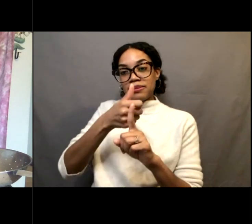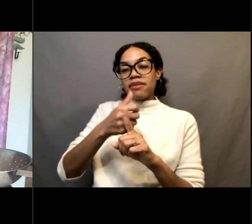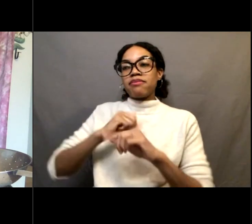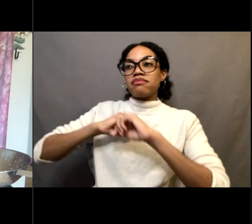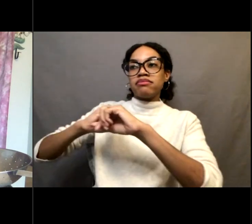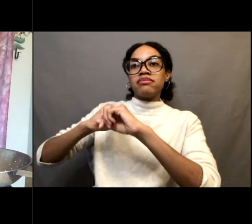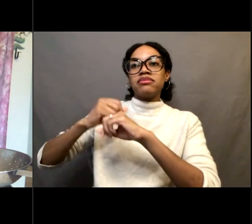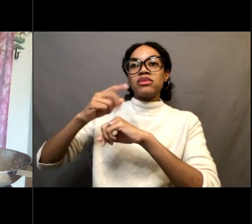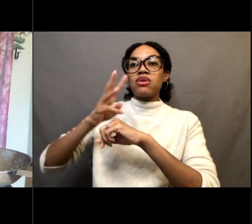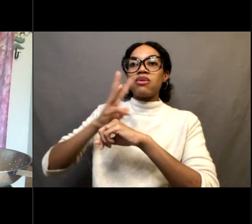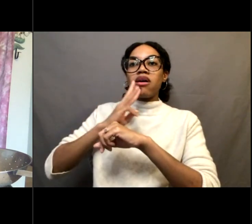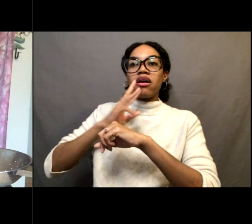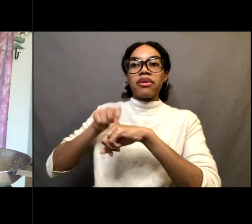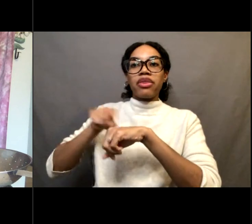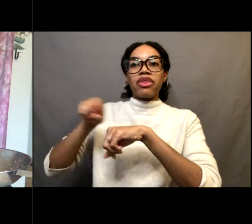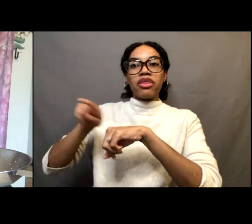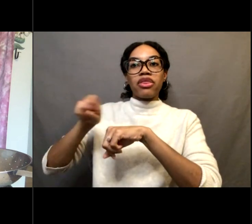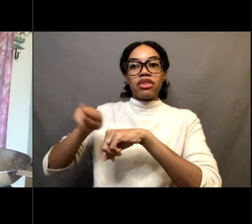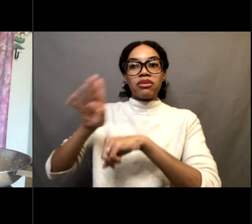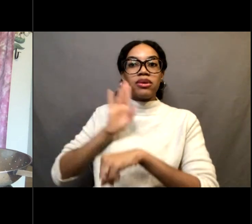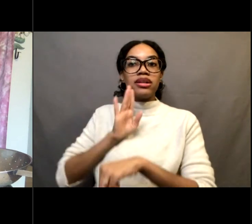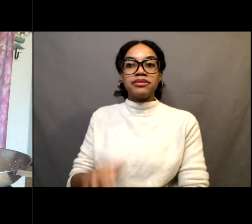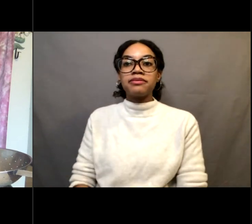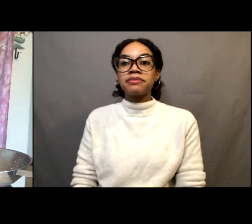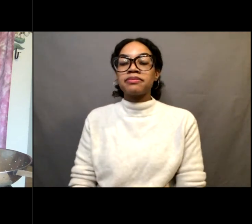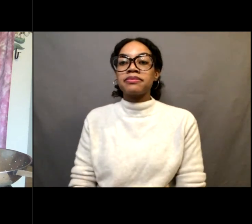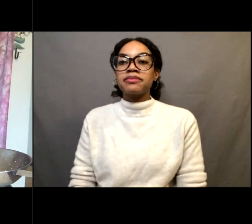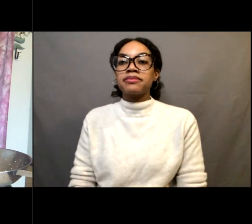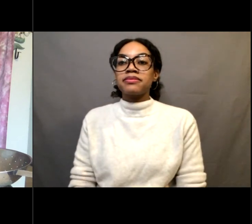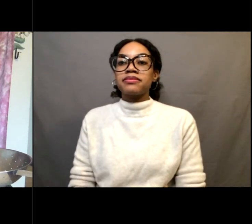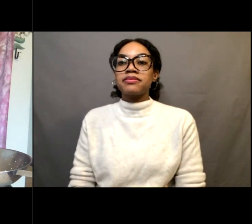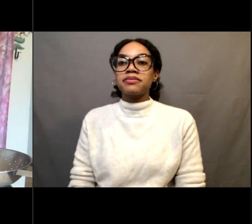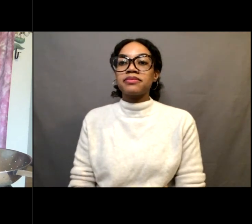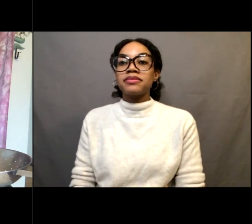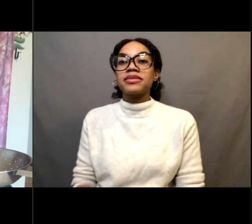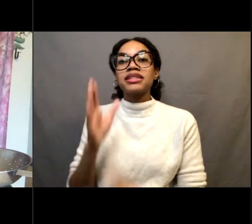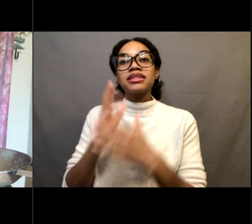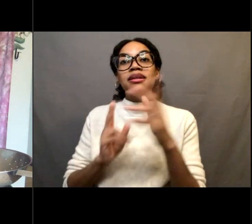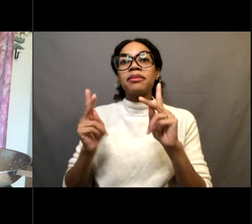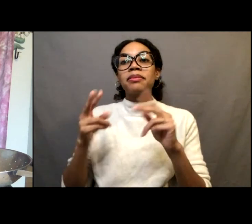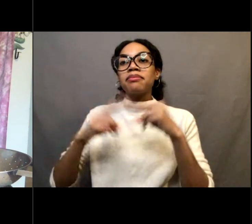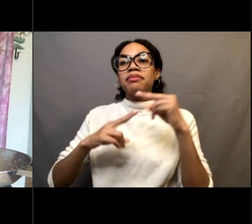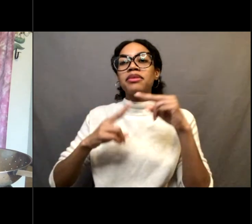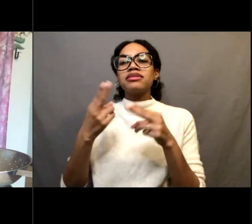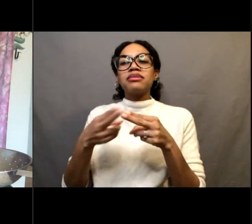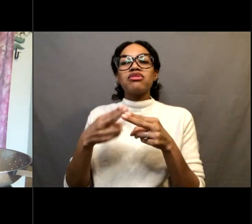many people build temporary homes or homes that are going to last for a short amount of time and they use